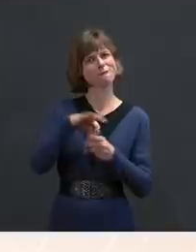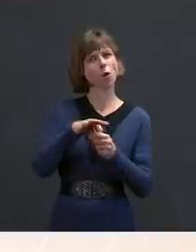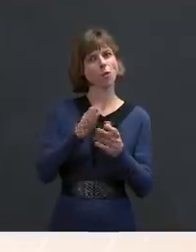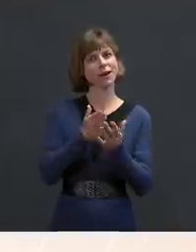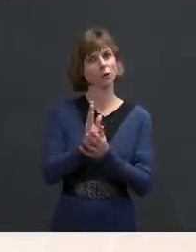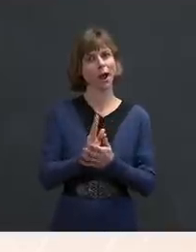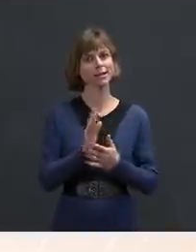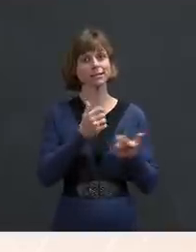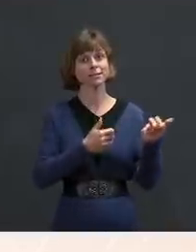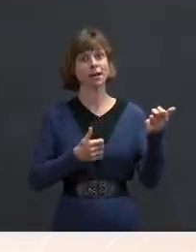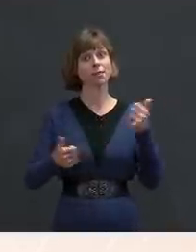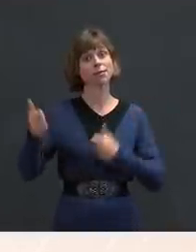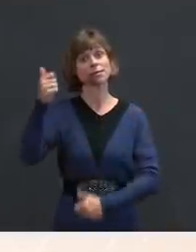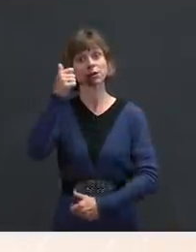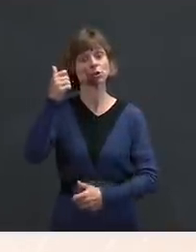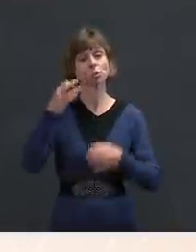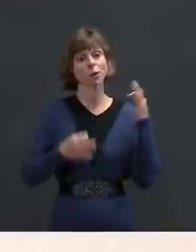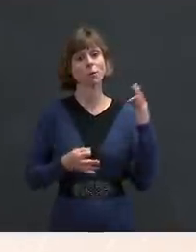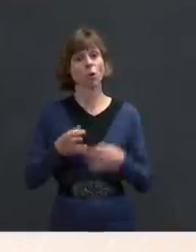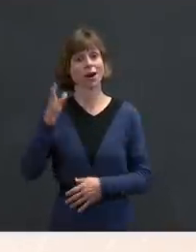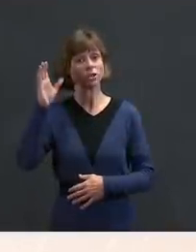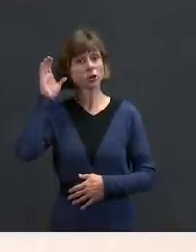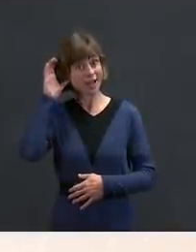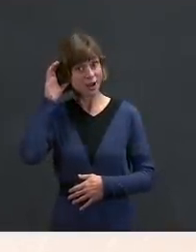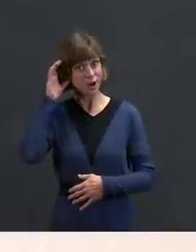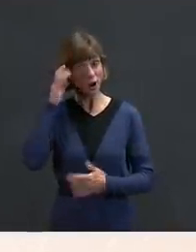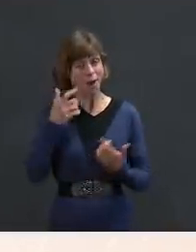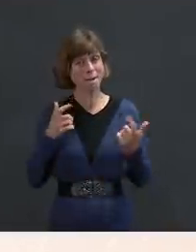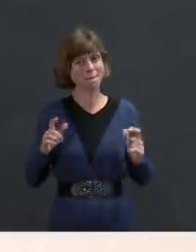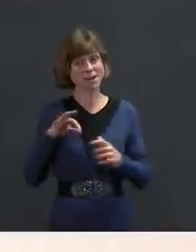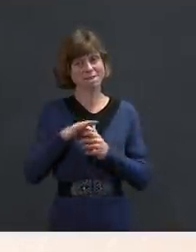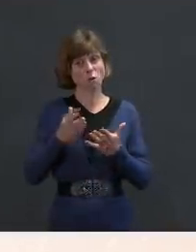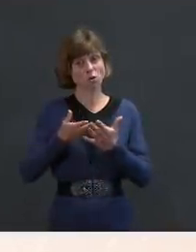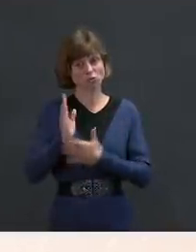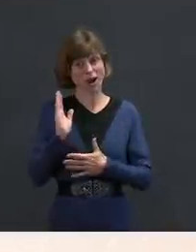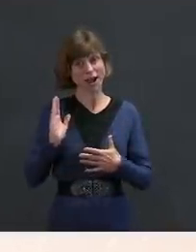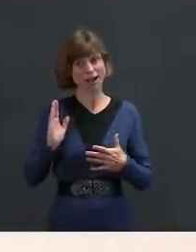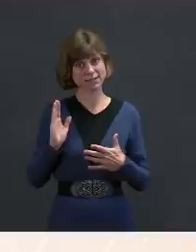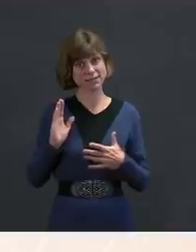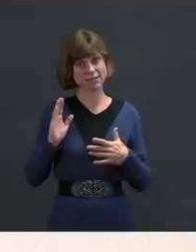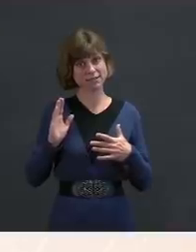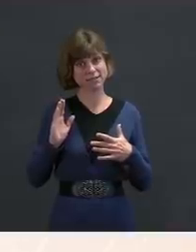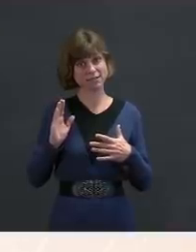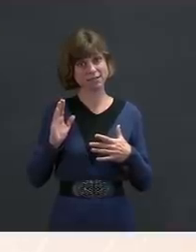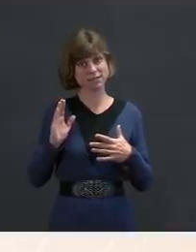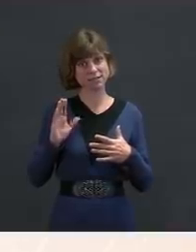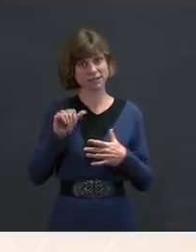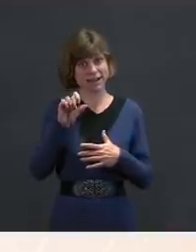a major voting rights case this week. You have, by some estimates, some 43 states -- Republican-led states -- that are set to --